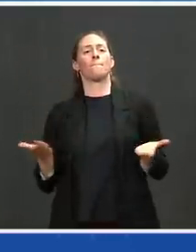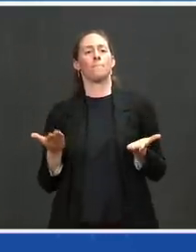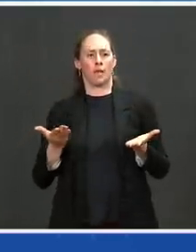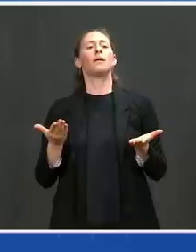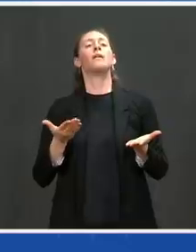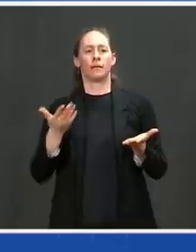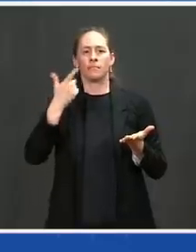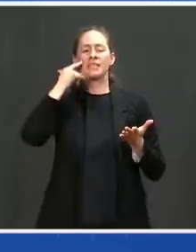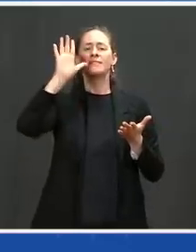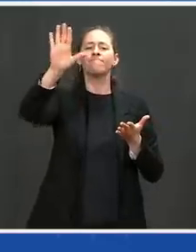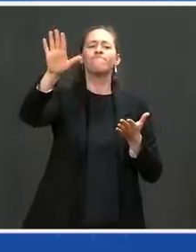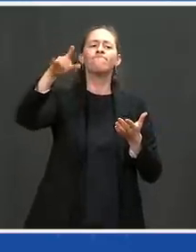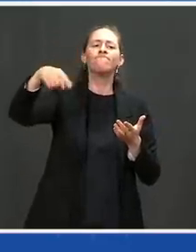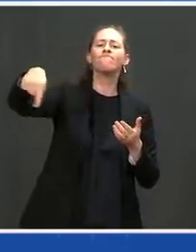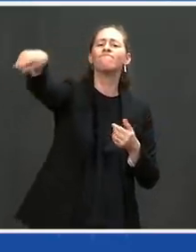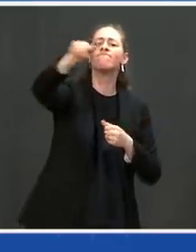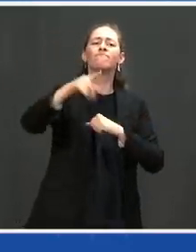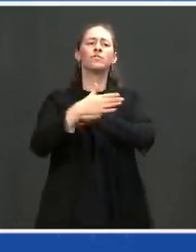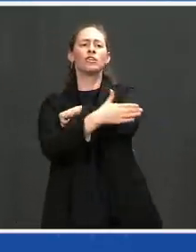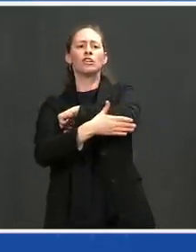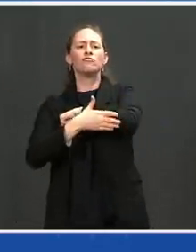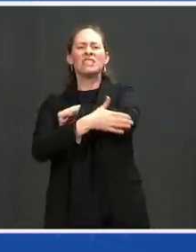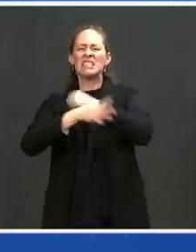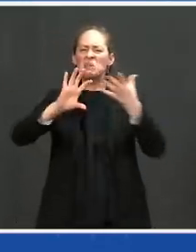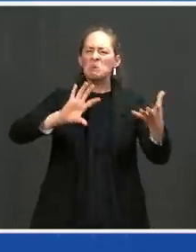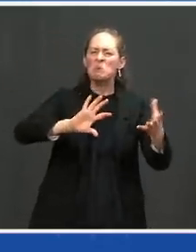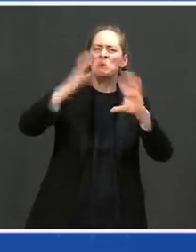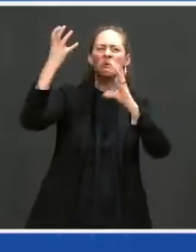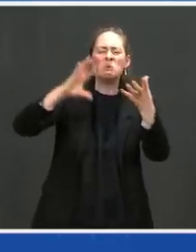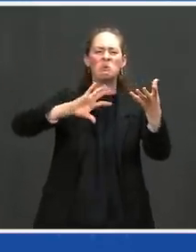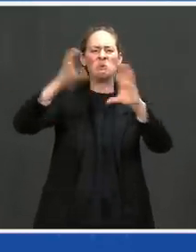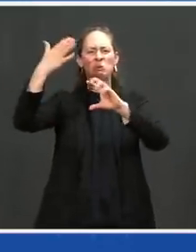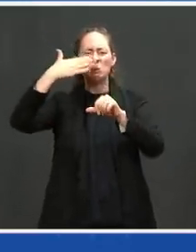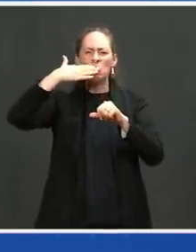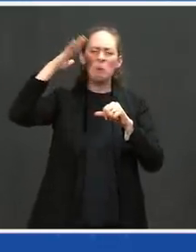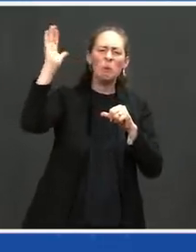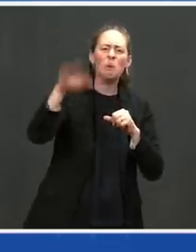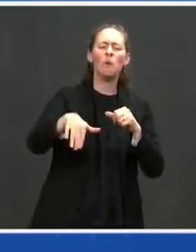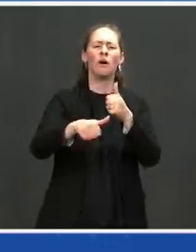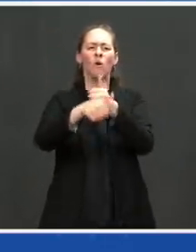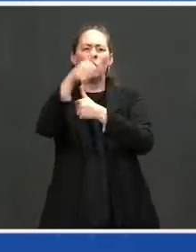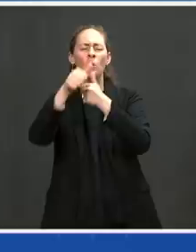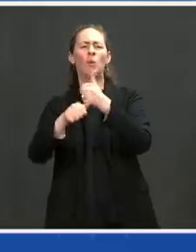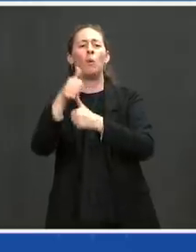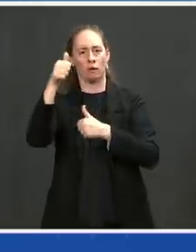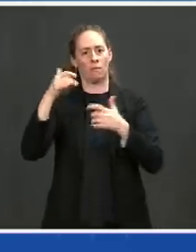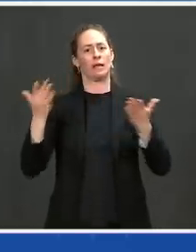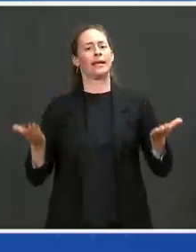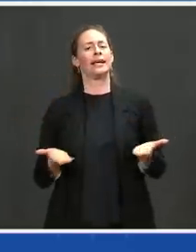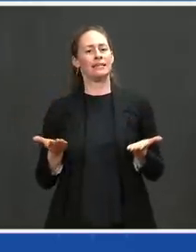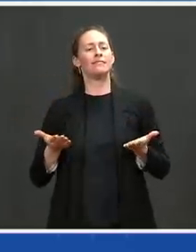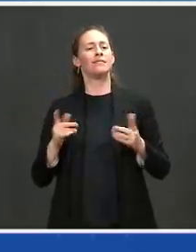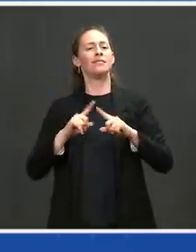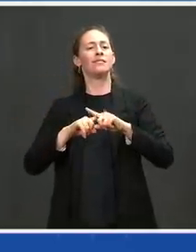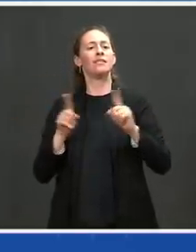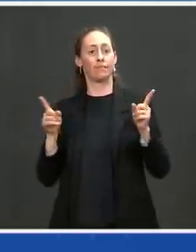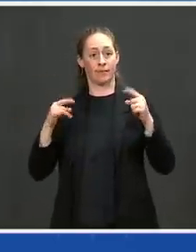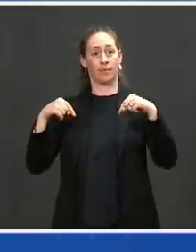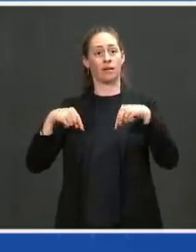The way to deal with this problem -- and I started to deal with it back when I was a United States senator -- I mean, Vice President -- putting together